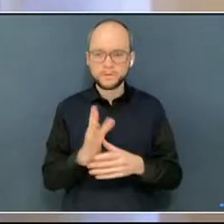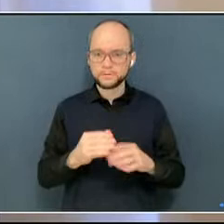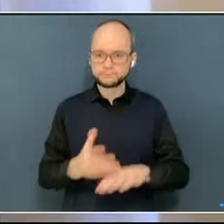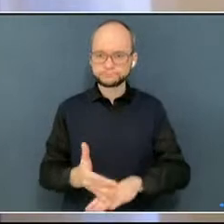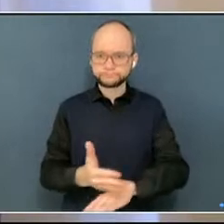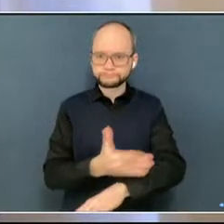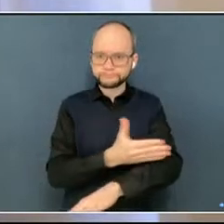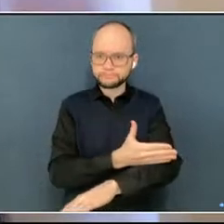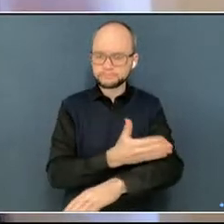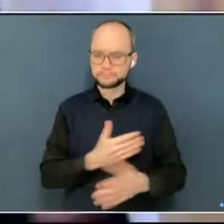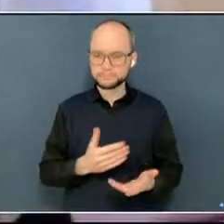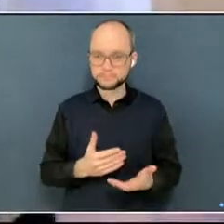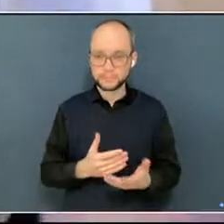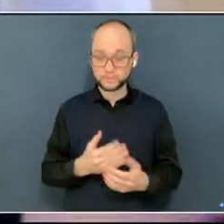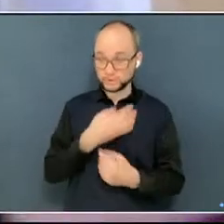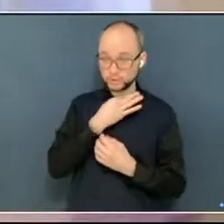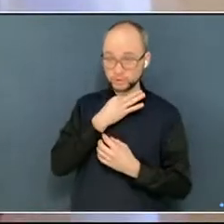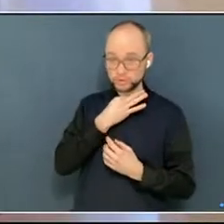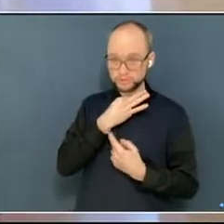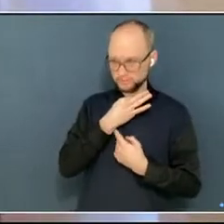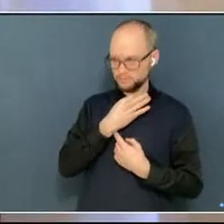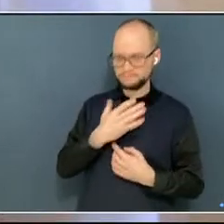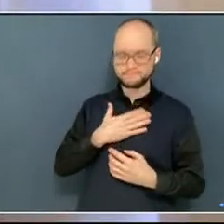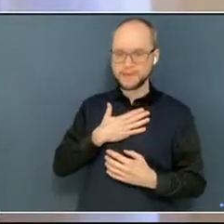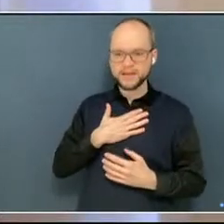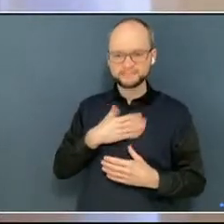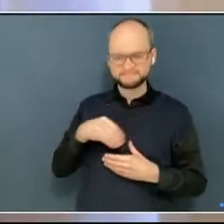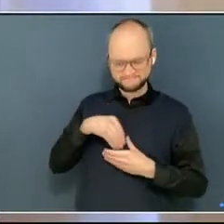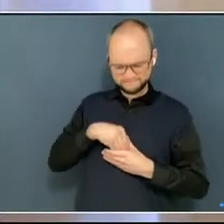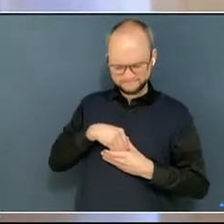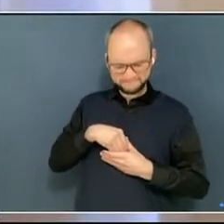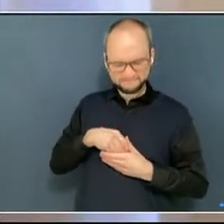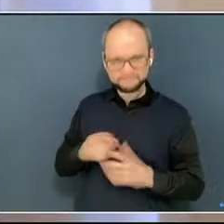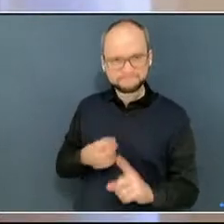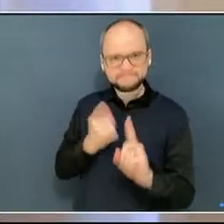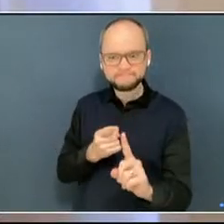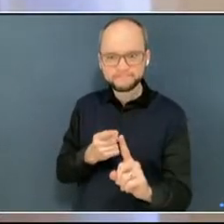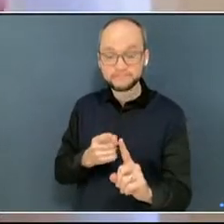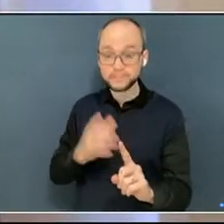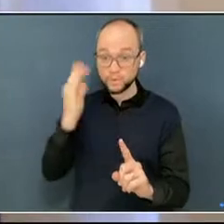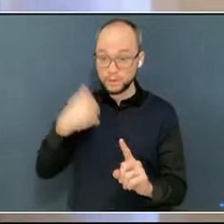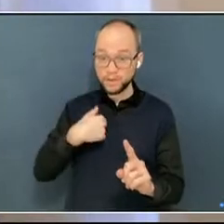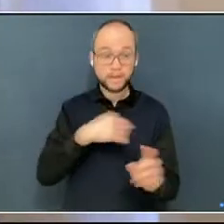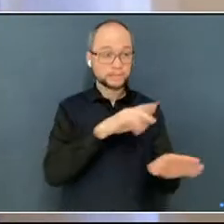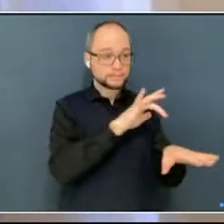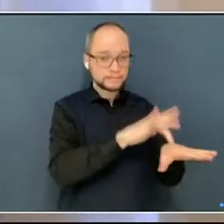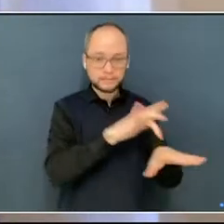that's what I was all about. That's why I had so many careers. I also would say